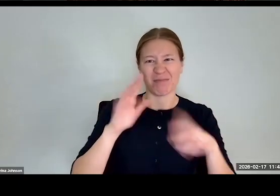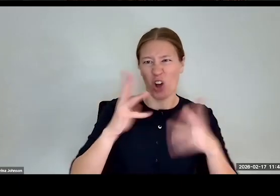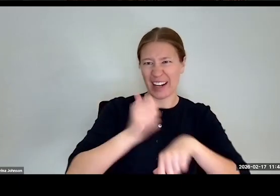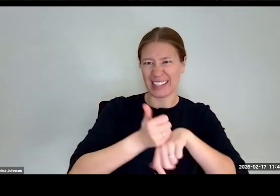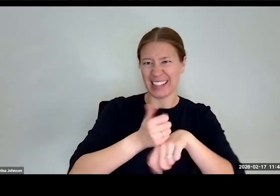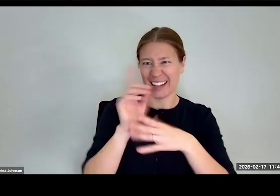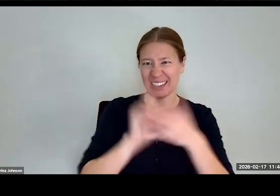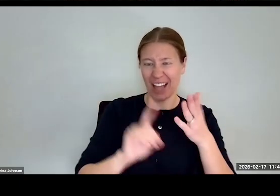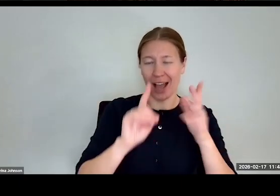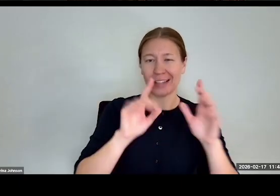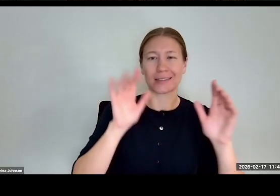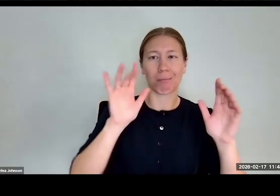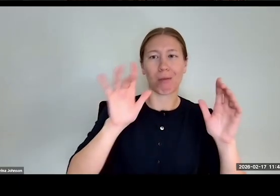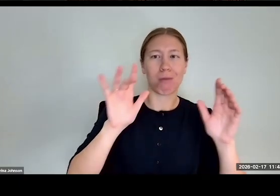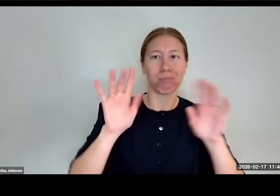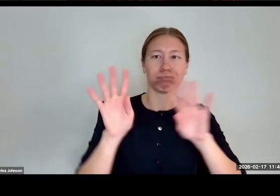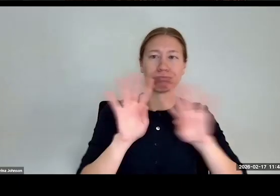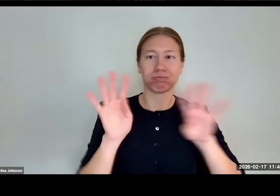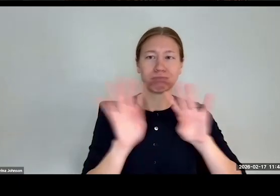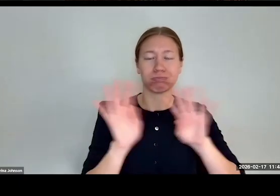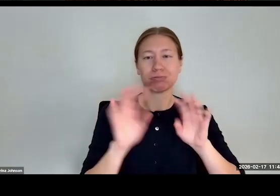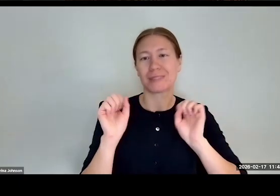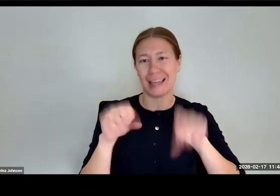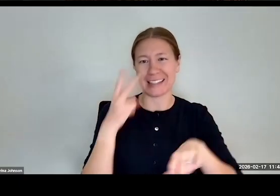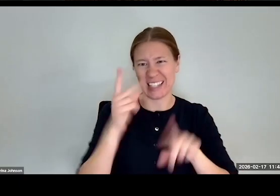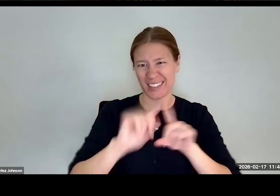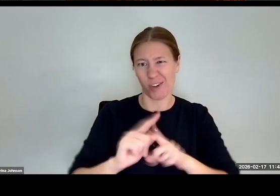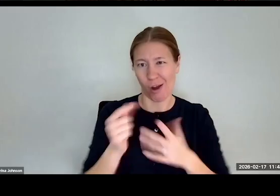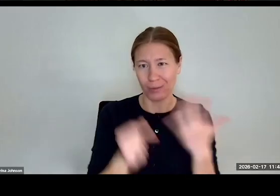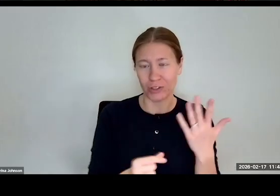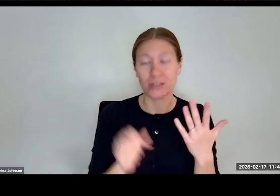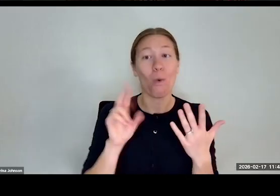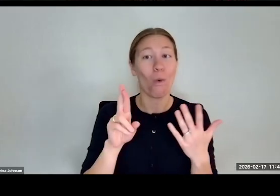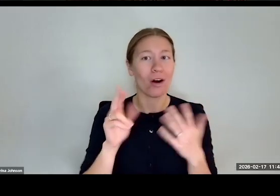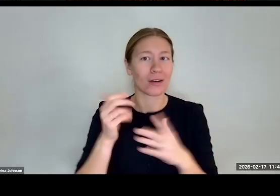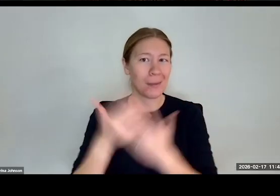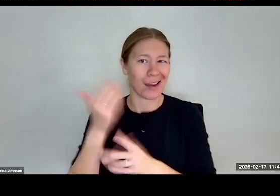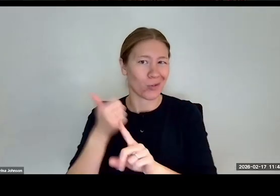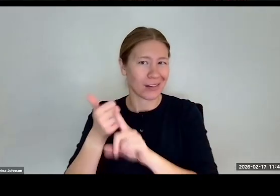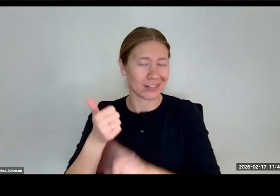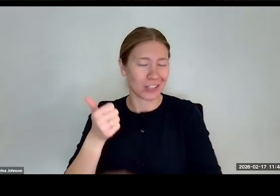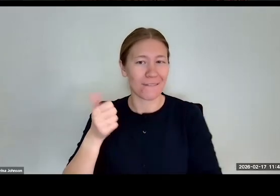that I think might look good and apply that. Or I can go in manually and change my shape fill